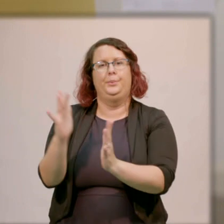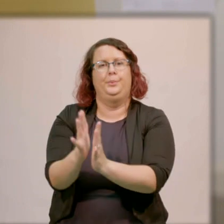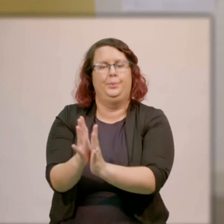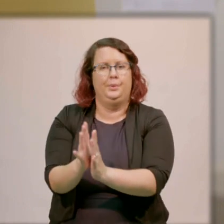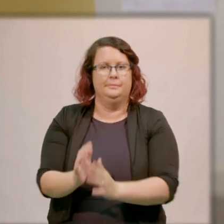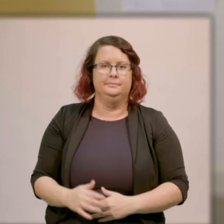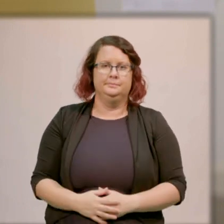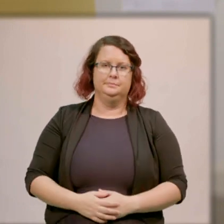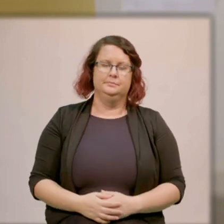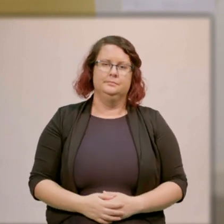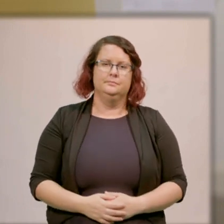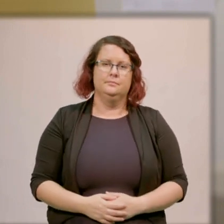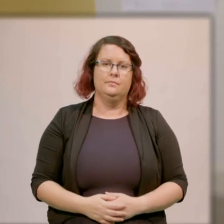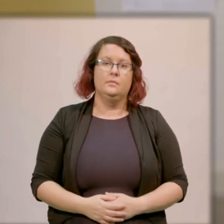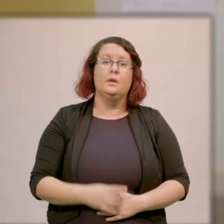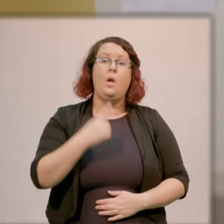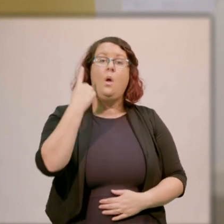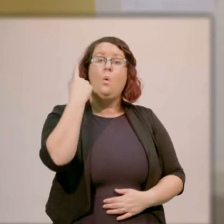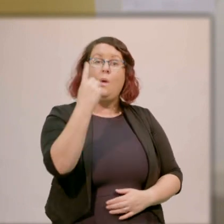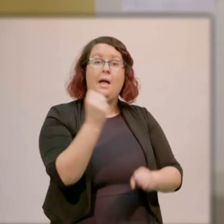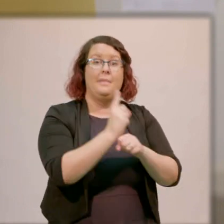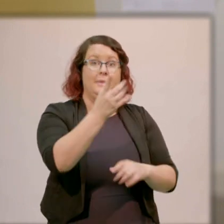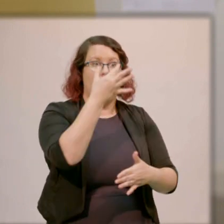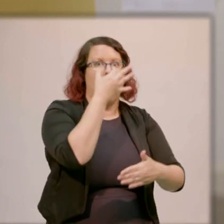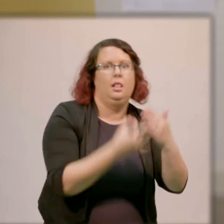One analytical image could be seen as more persuasive than the other,